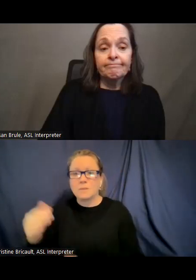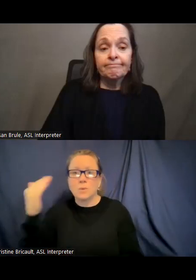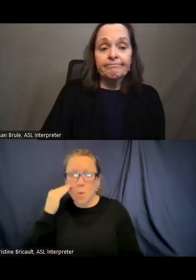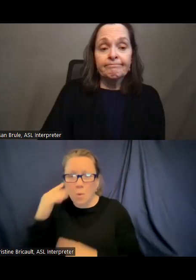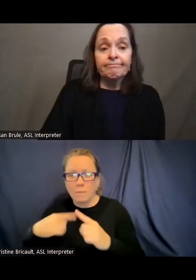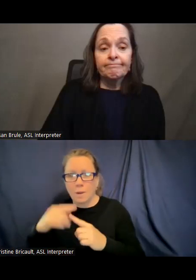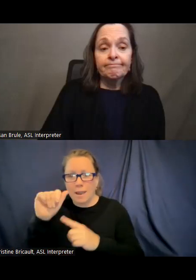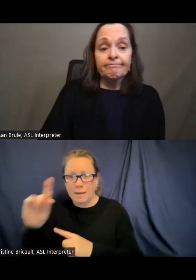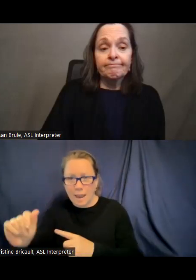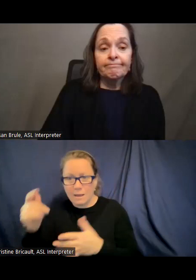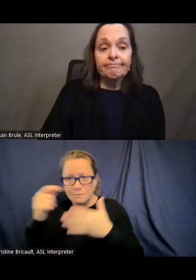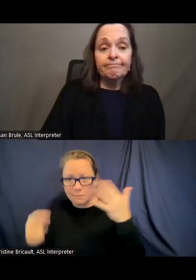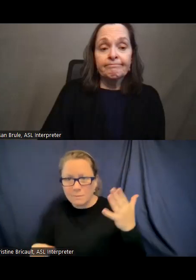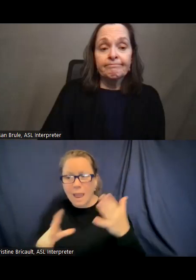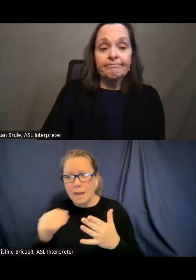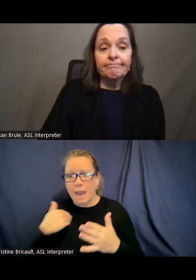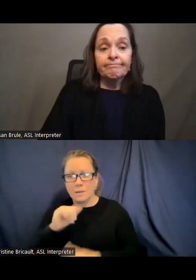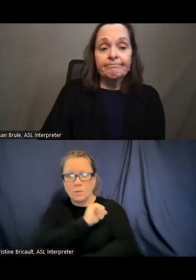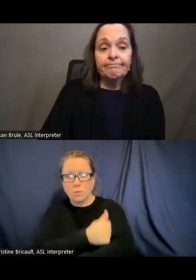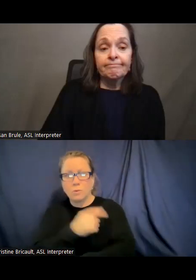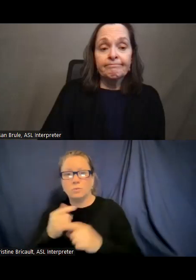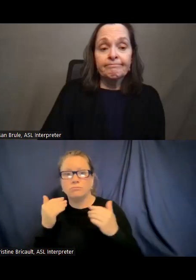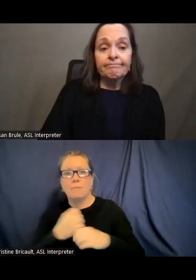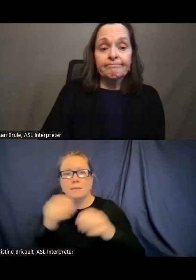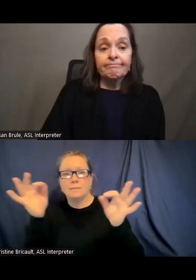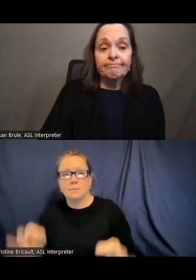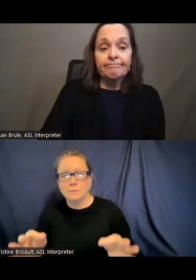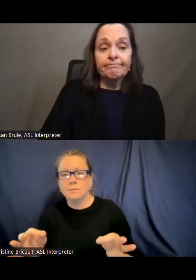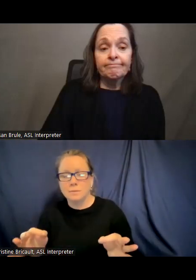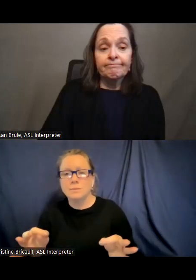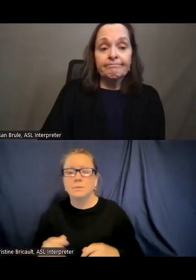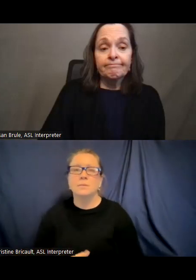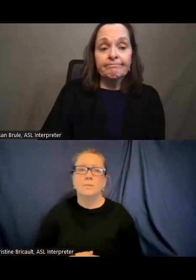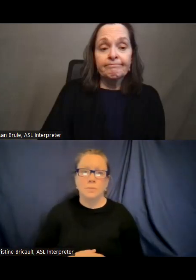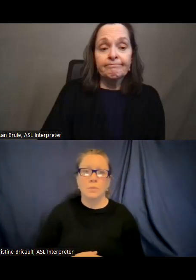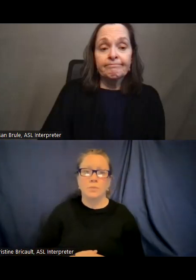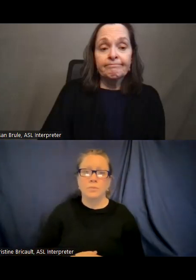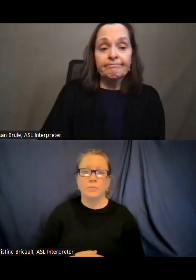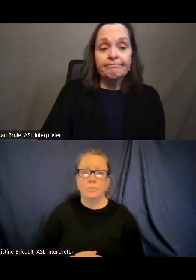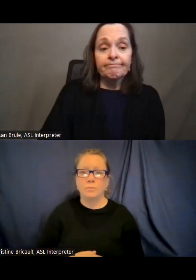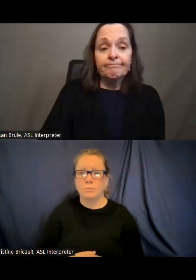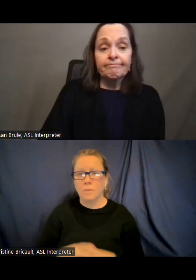authority to make decisions on, you know, reasonable accommodation requests.